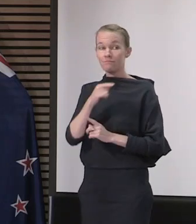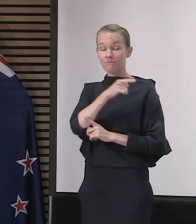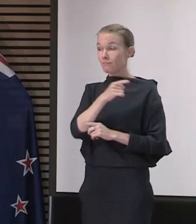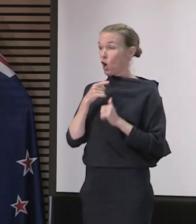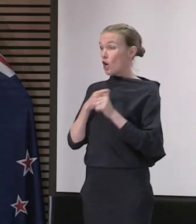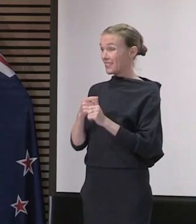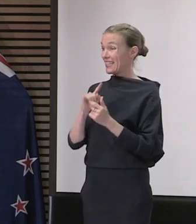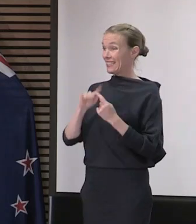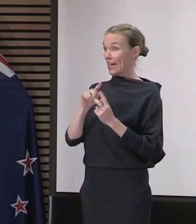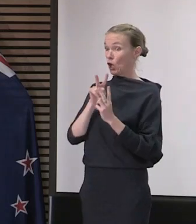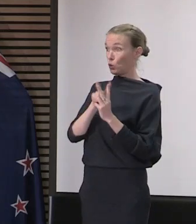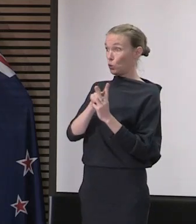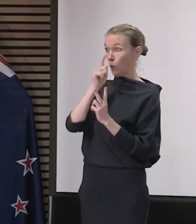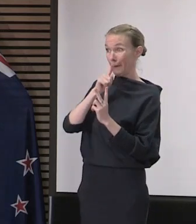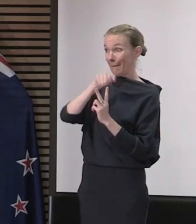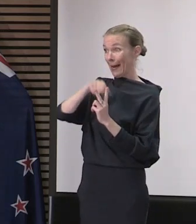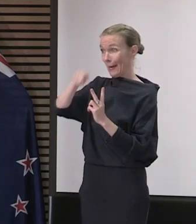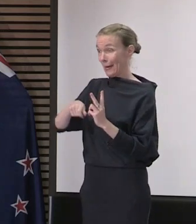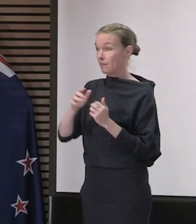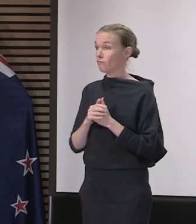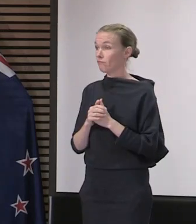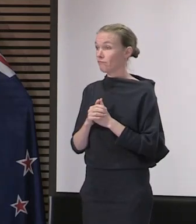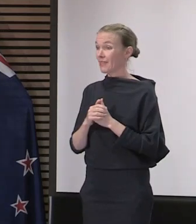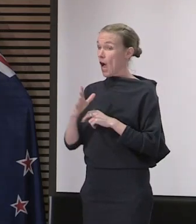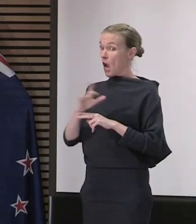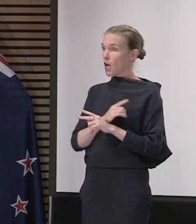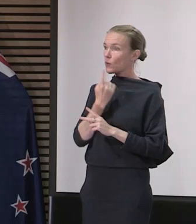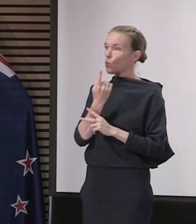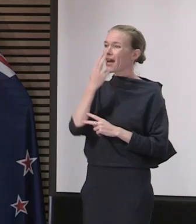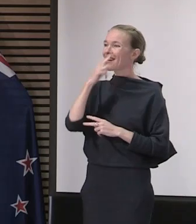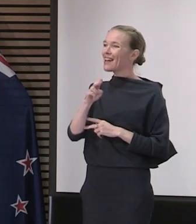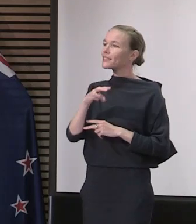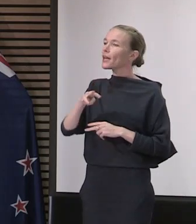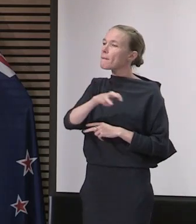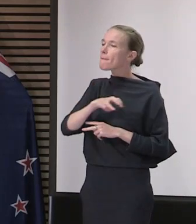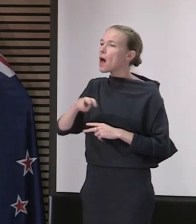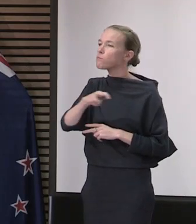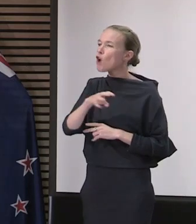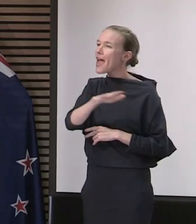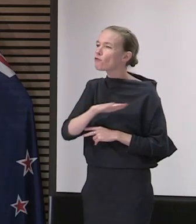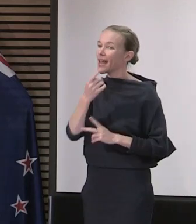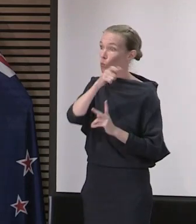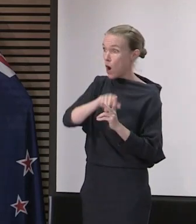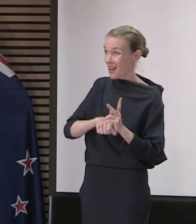So, there are still two, and just to describe a couple